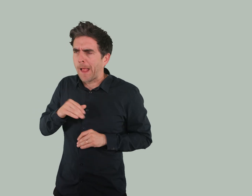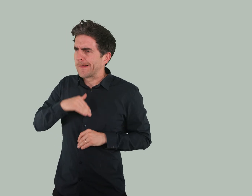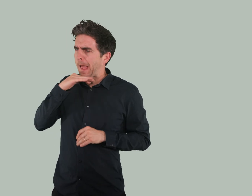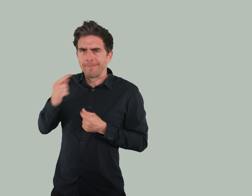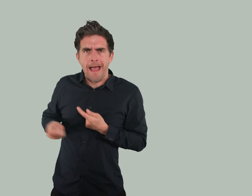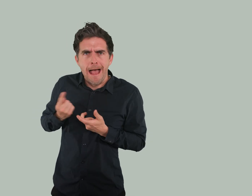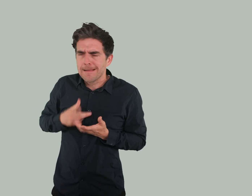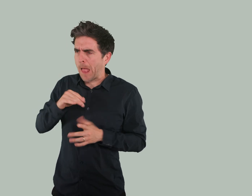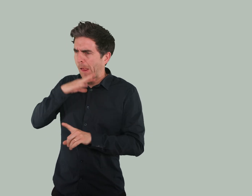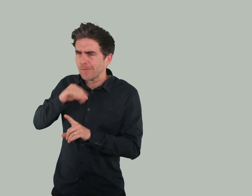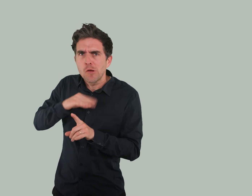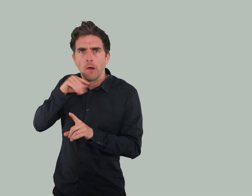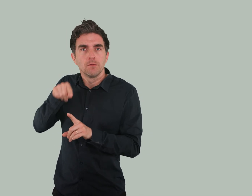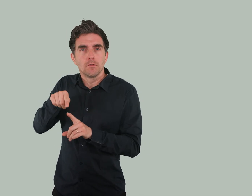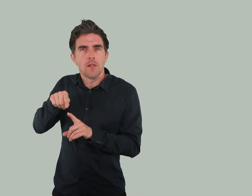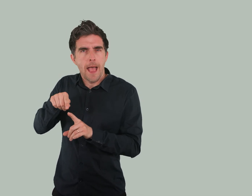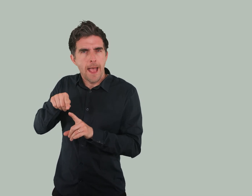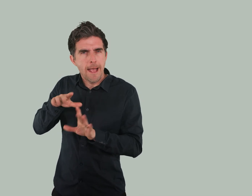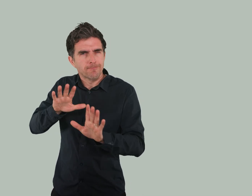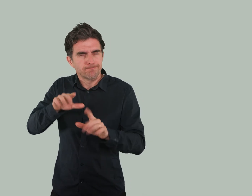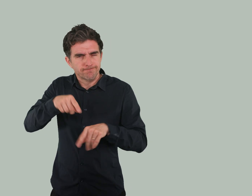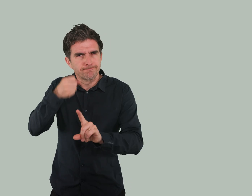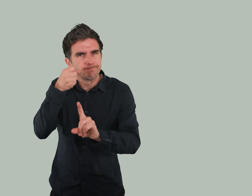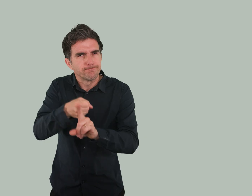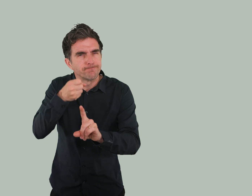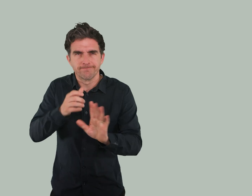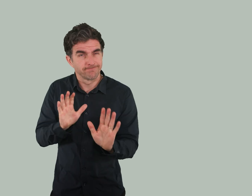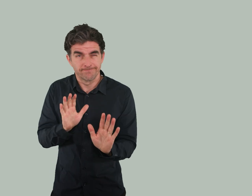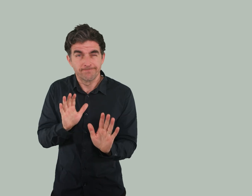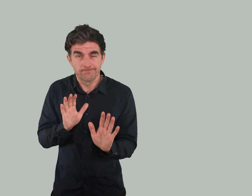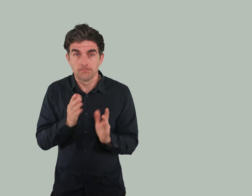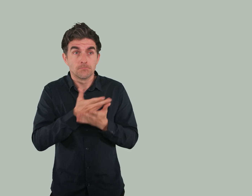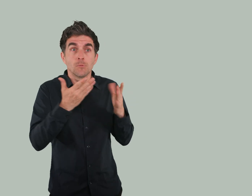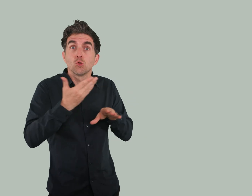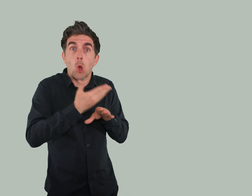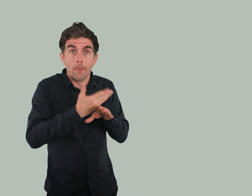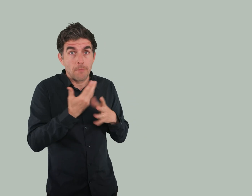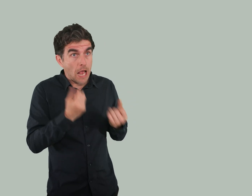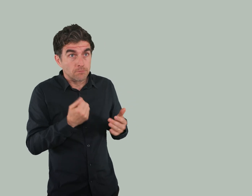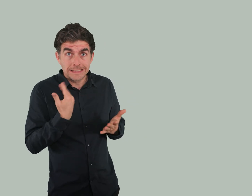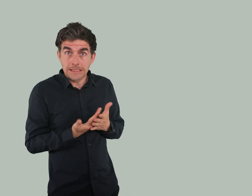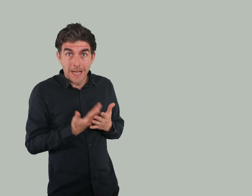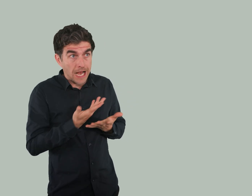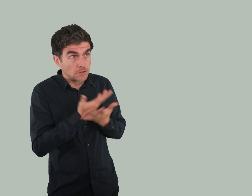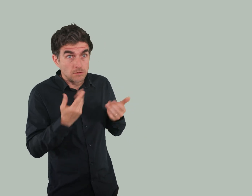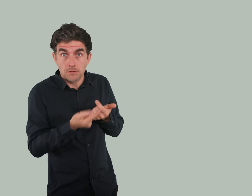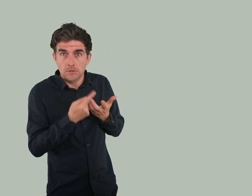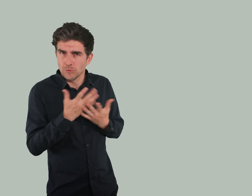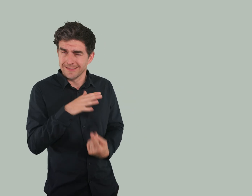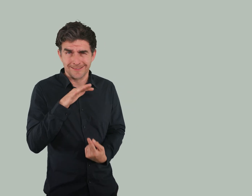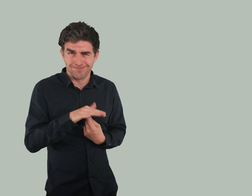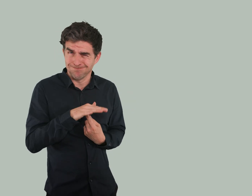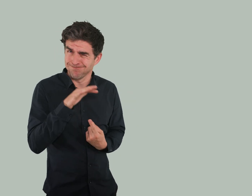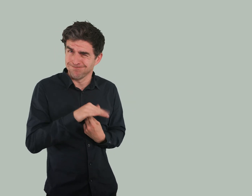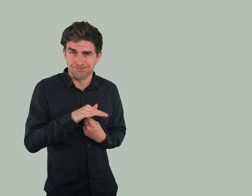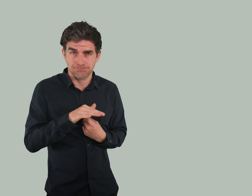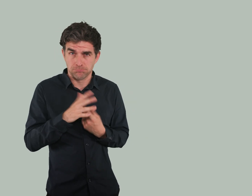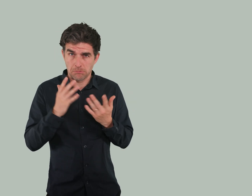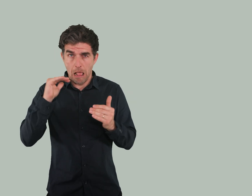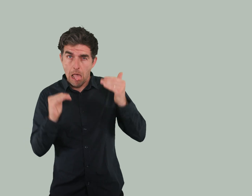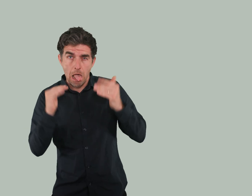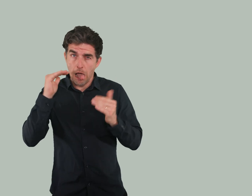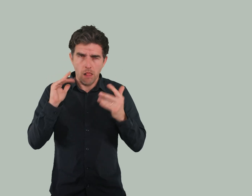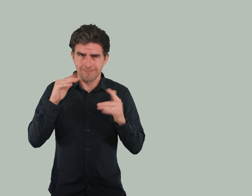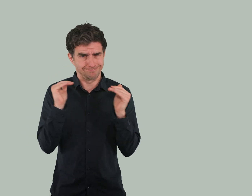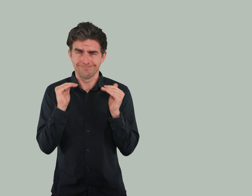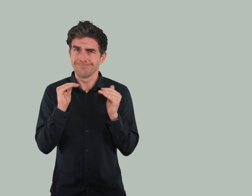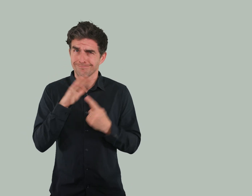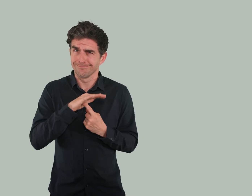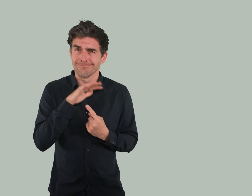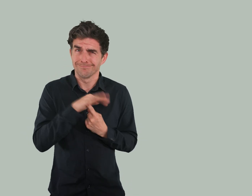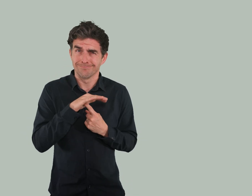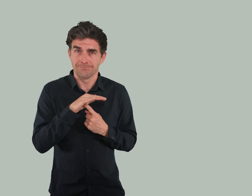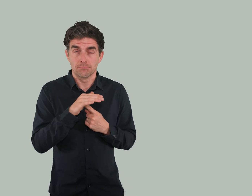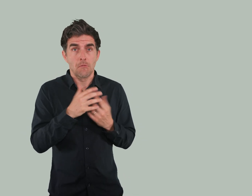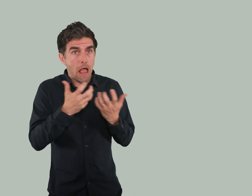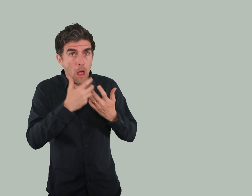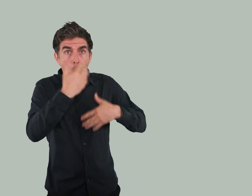this chapter argues that the demand side now matters at least as much: